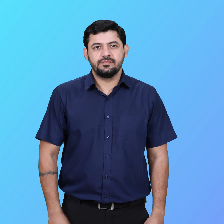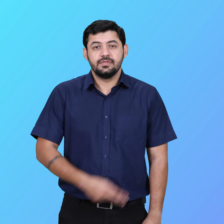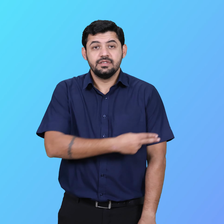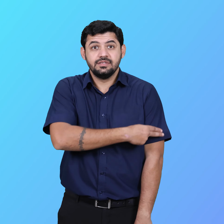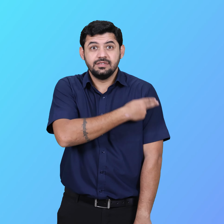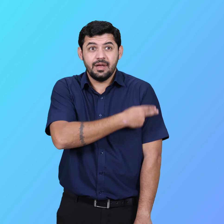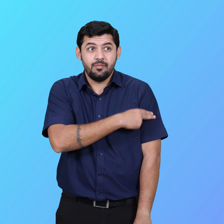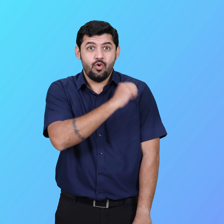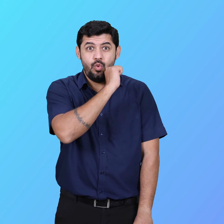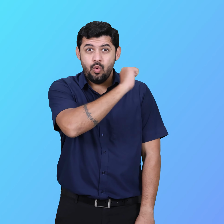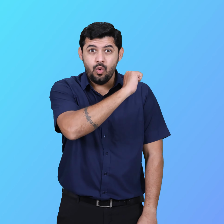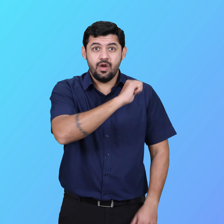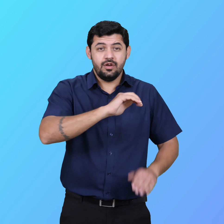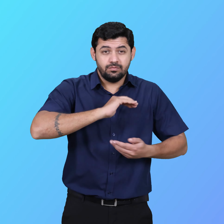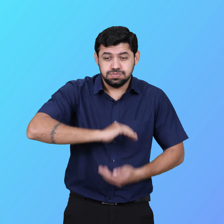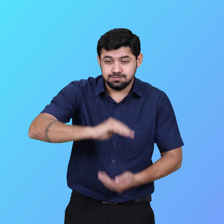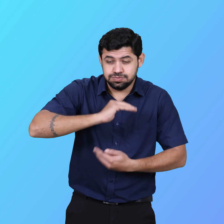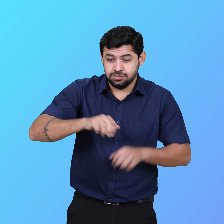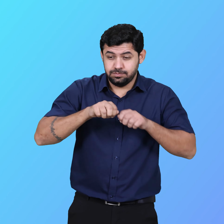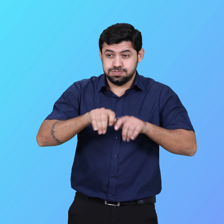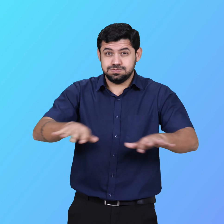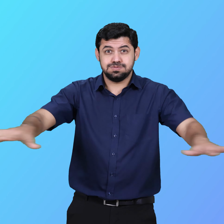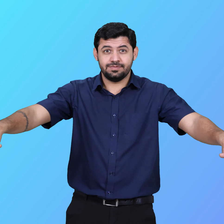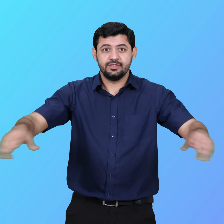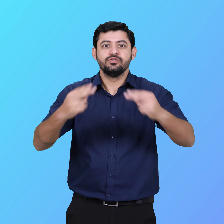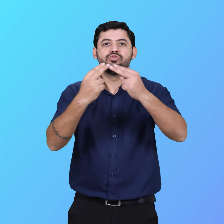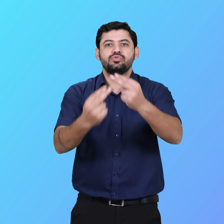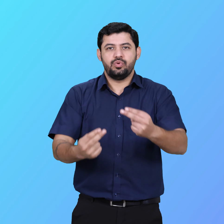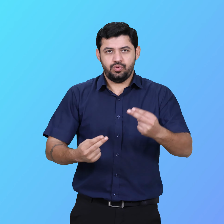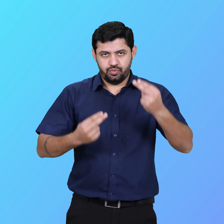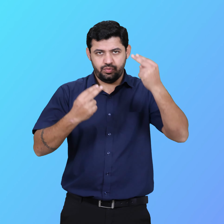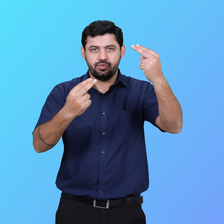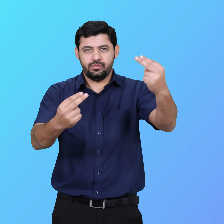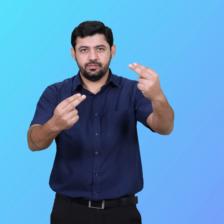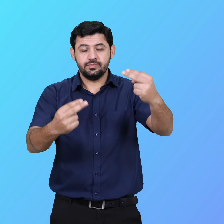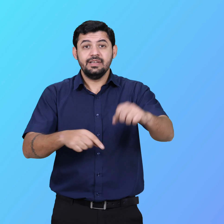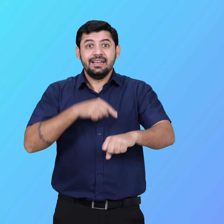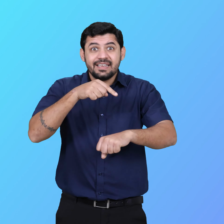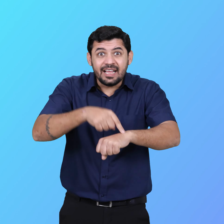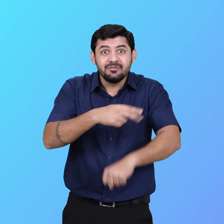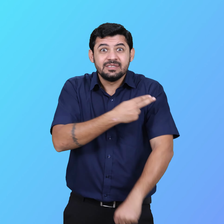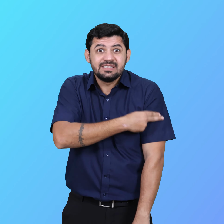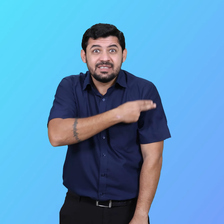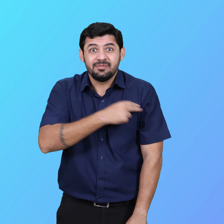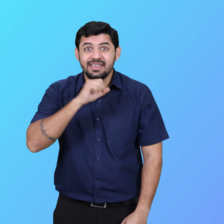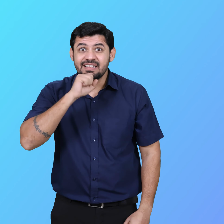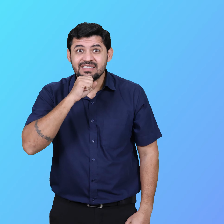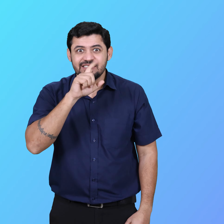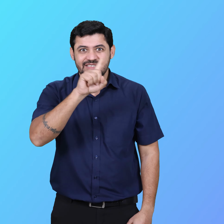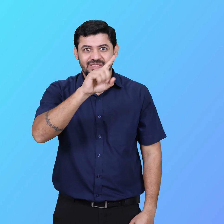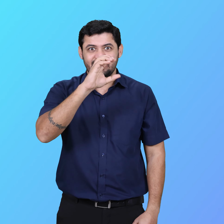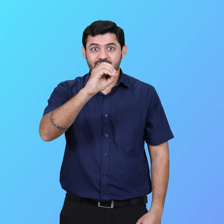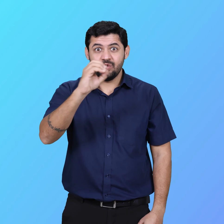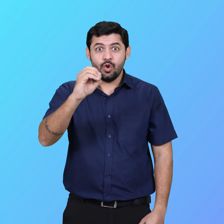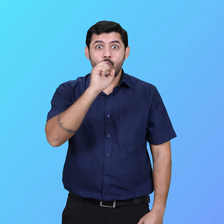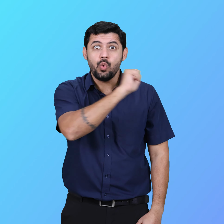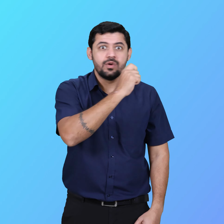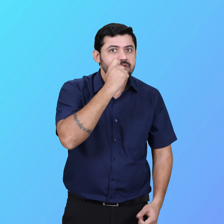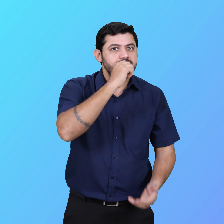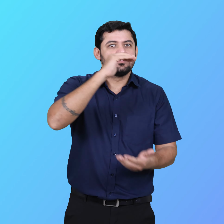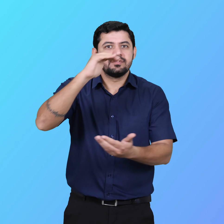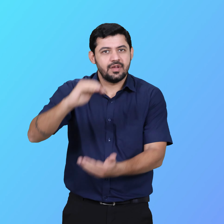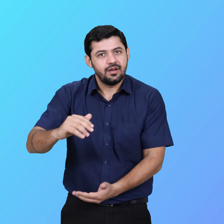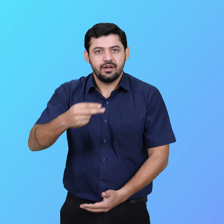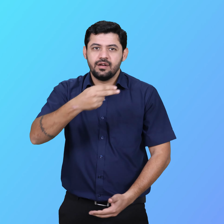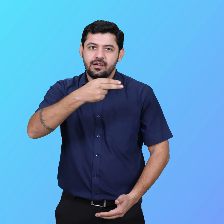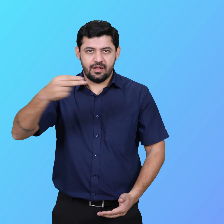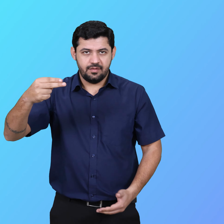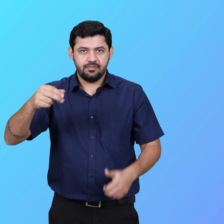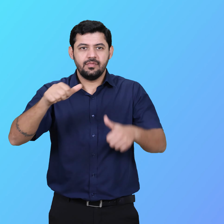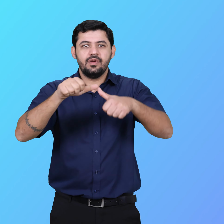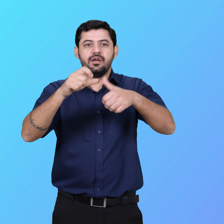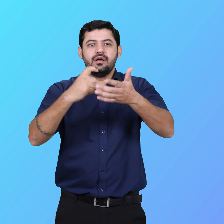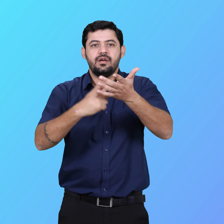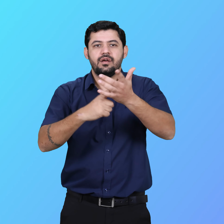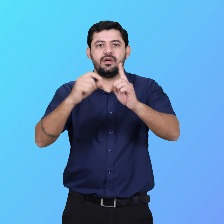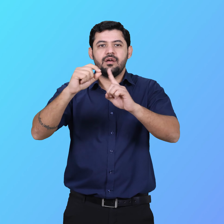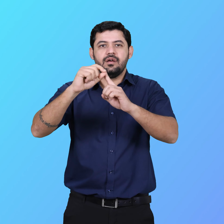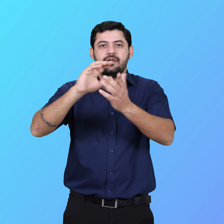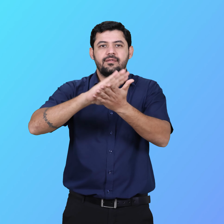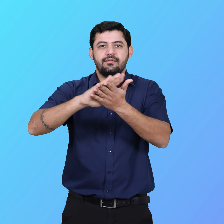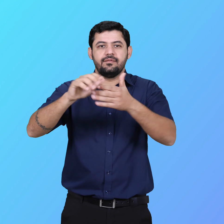This is the record of Shem’s family. Two years after the flood, when Shem was 100 years old, he had a son named Arphaxad.